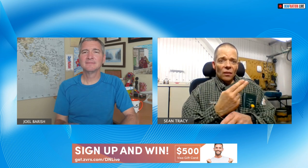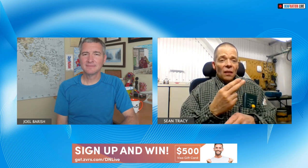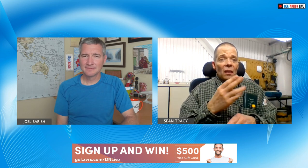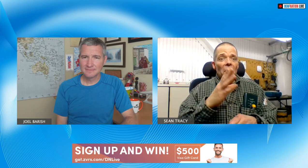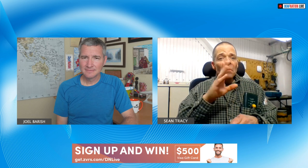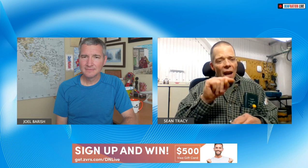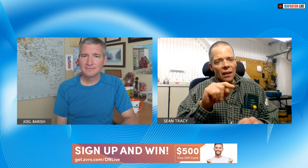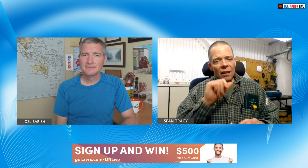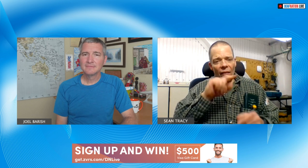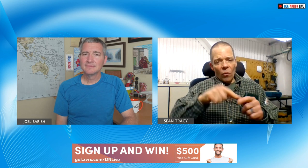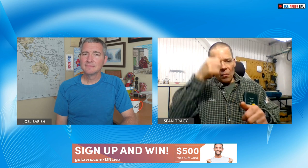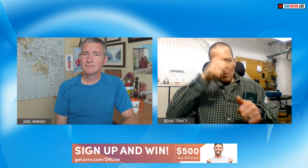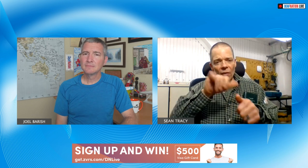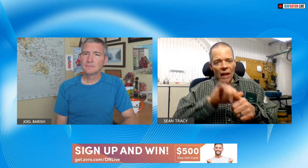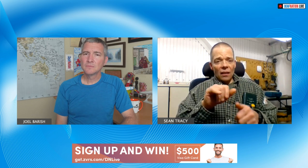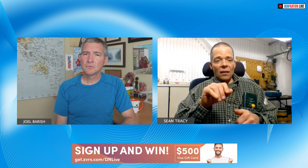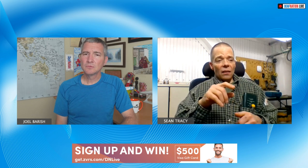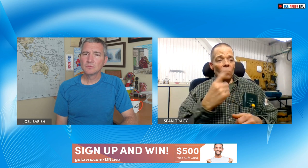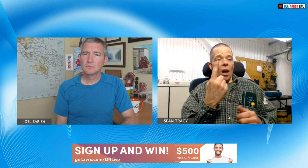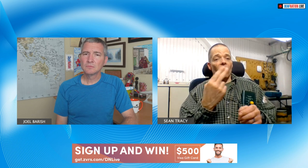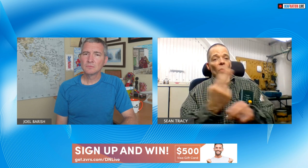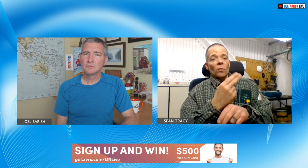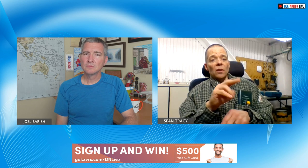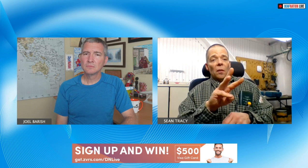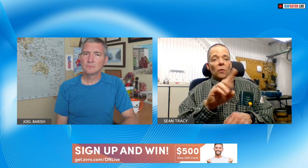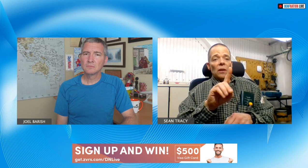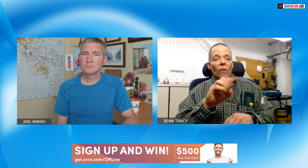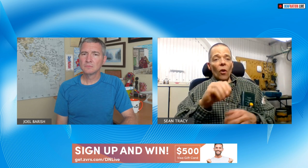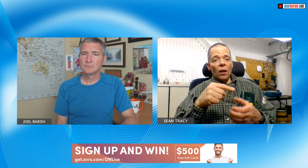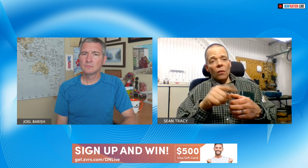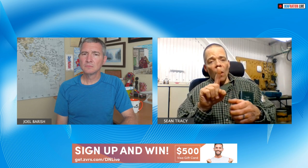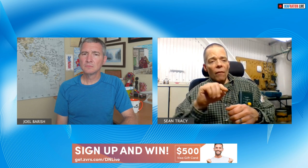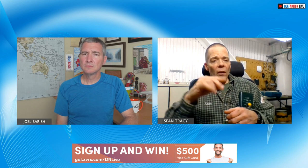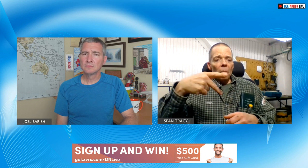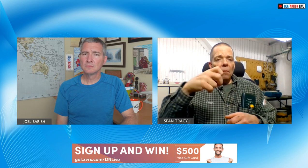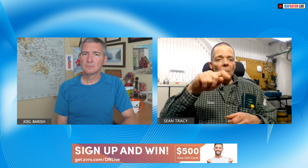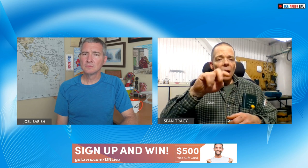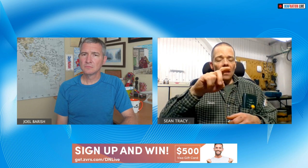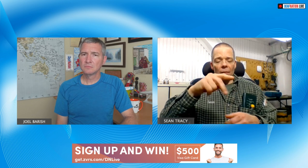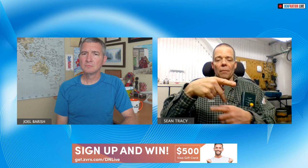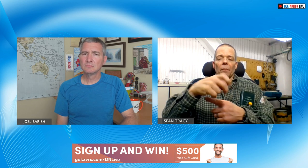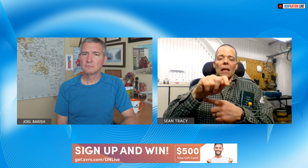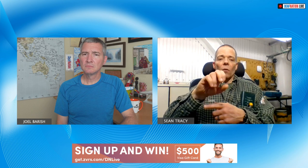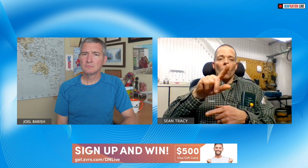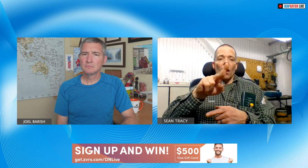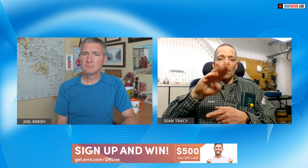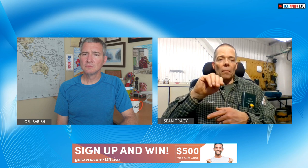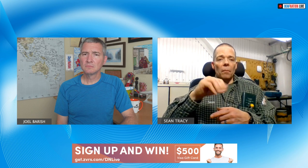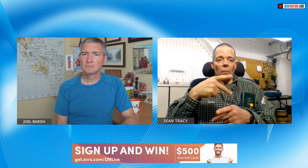But it's important to remember that with WD-40, for example, it's just one petroleum product